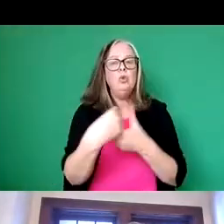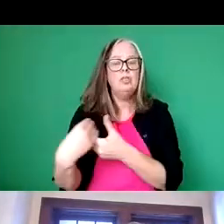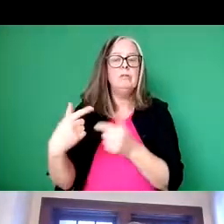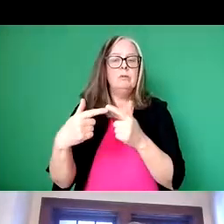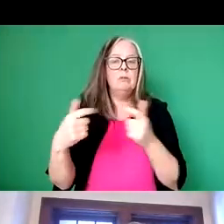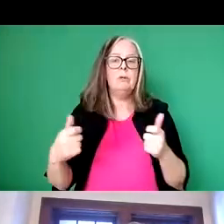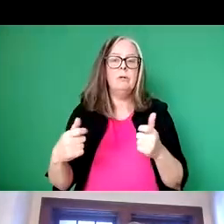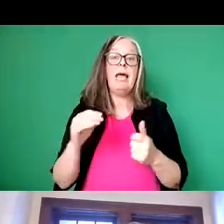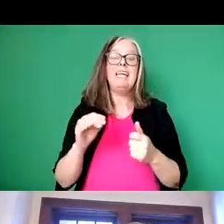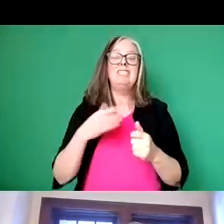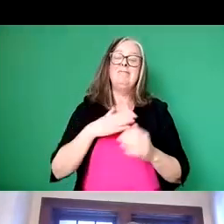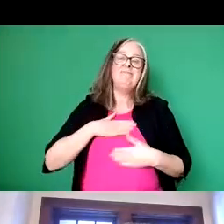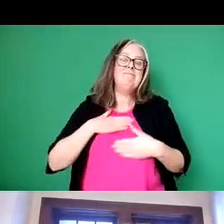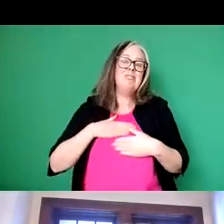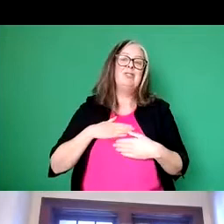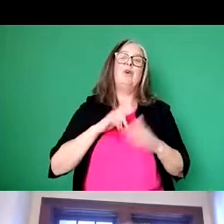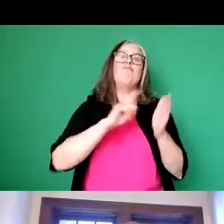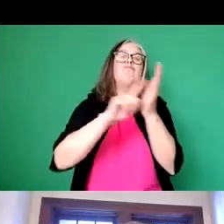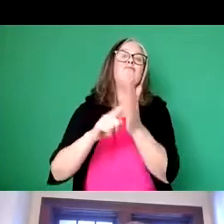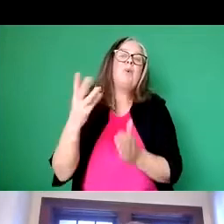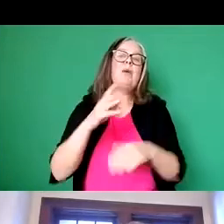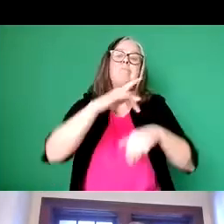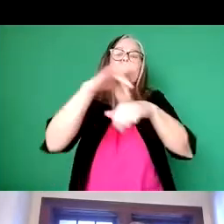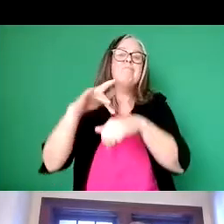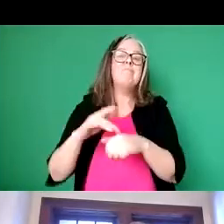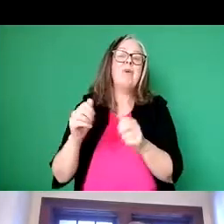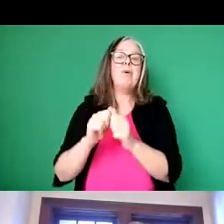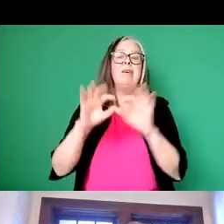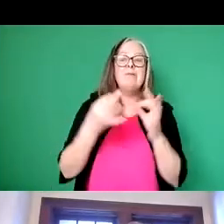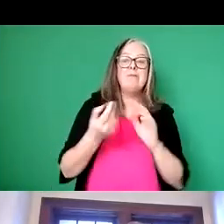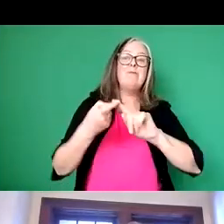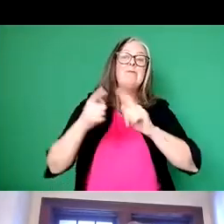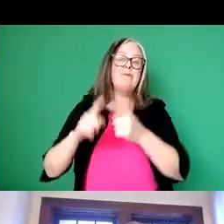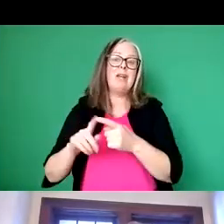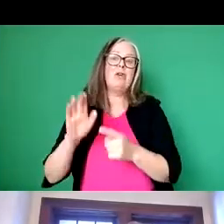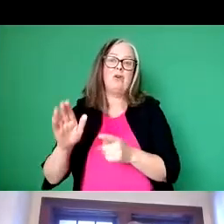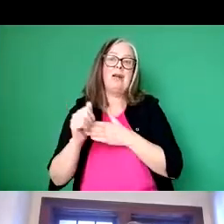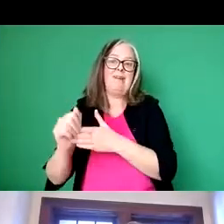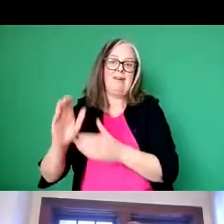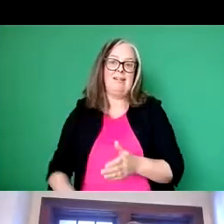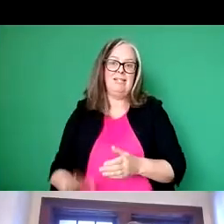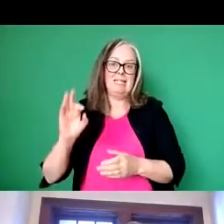her family friends and her guide dog companion our third panelist today is bill tucker who joined the